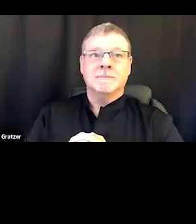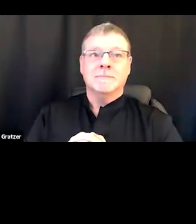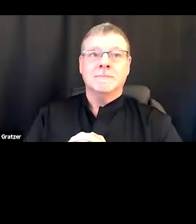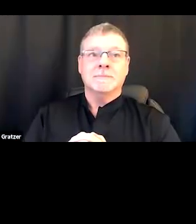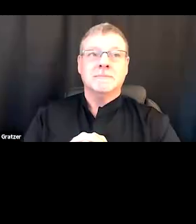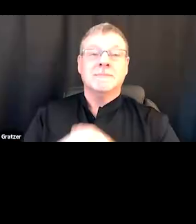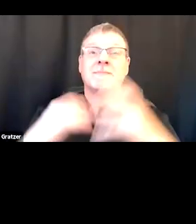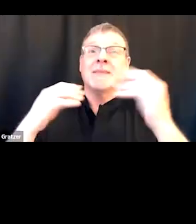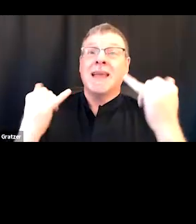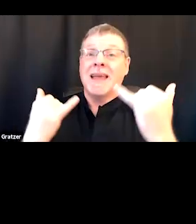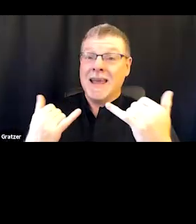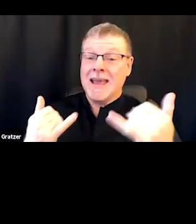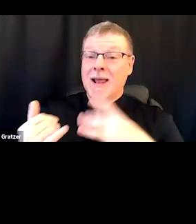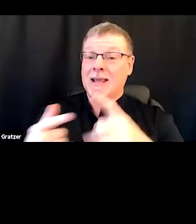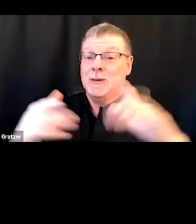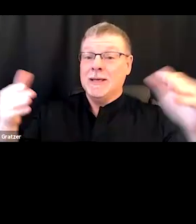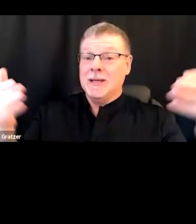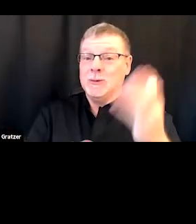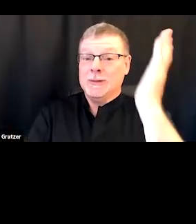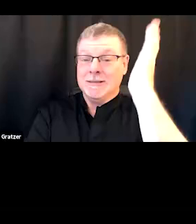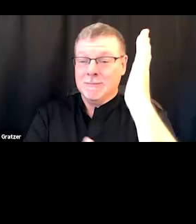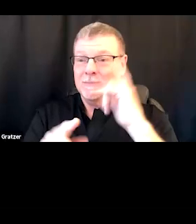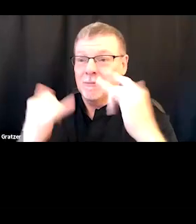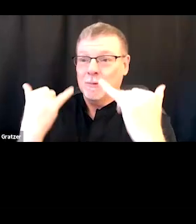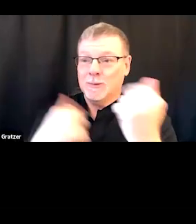And now I'd like to introduce our speakers for today.